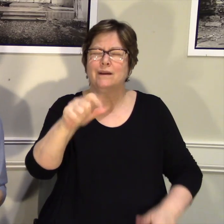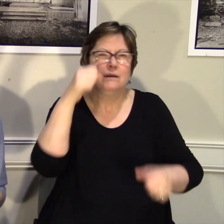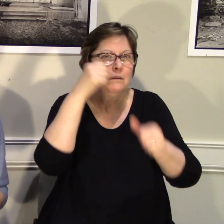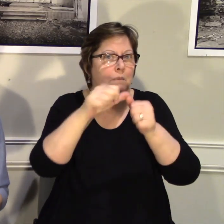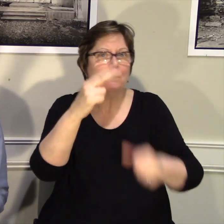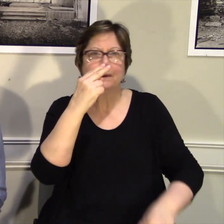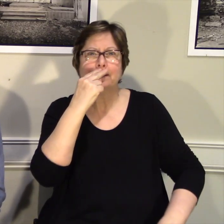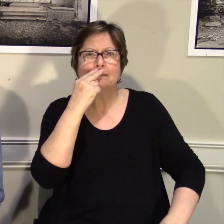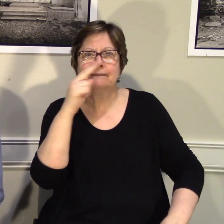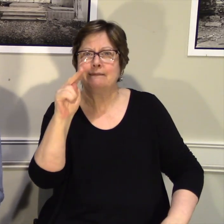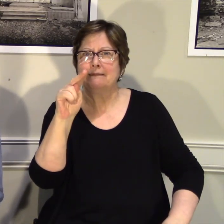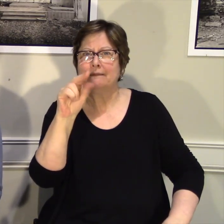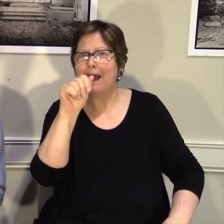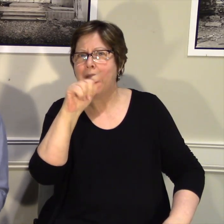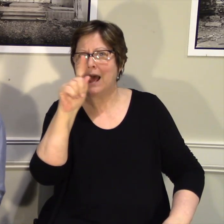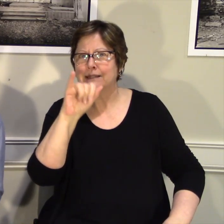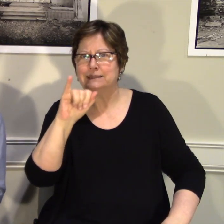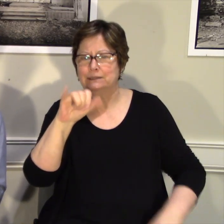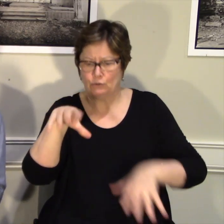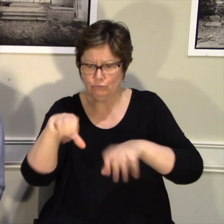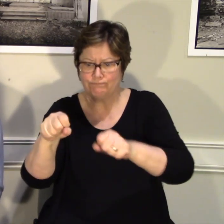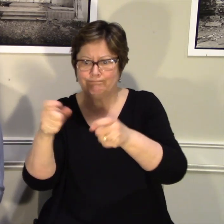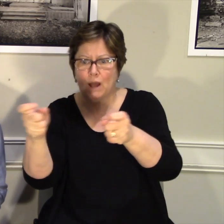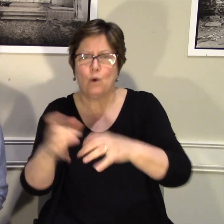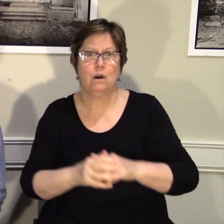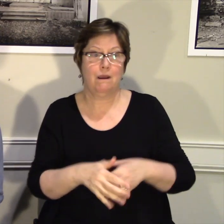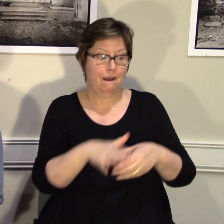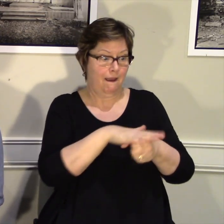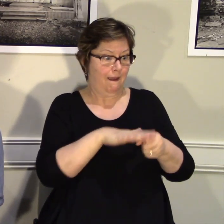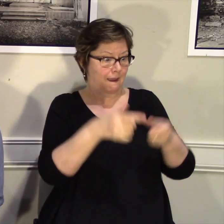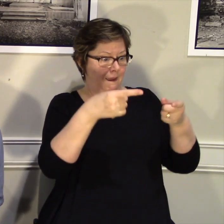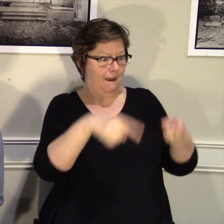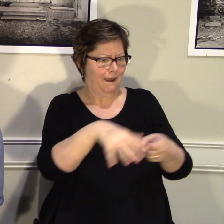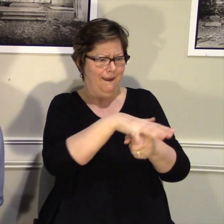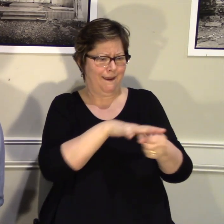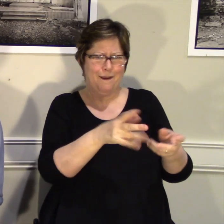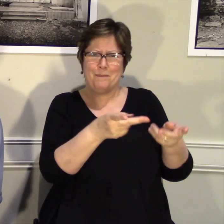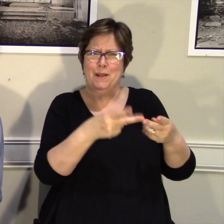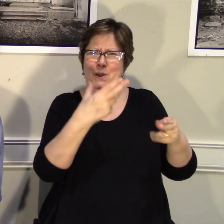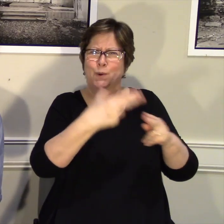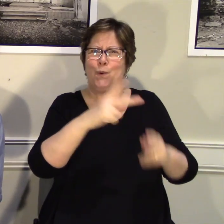coming to power. It takes place in a location called the Kit Kat Club where